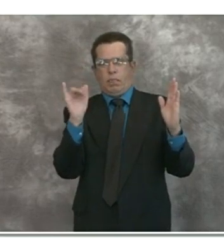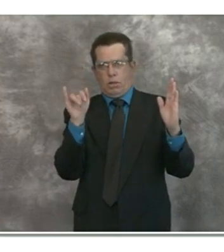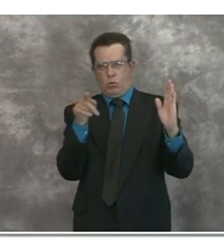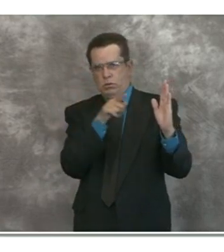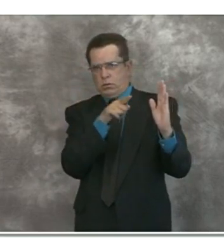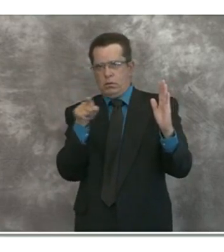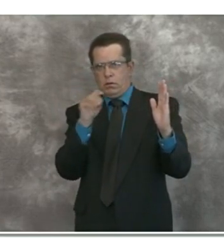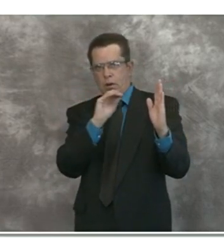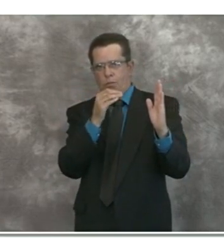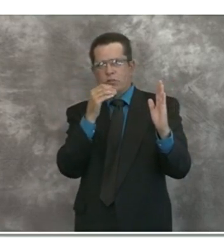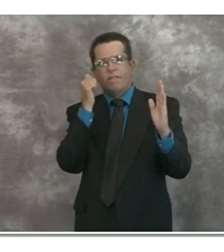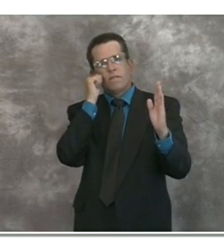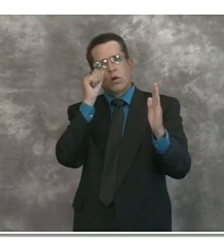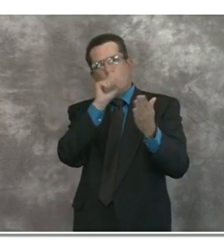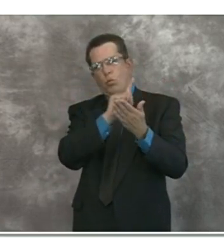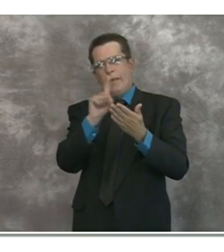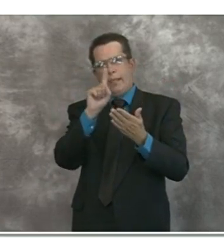5 MAY A APRIL 18TH.